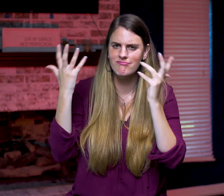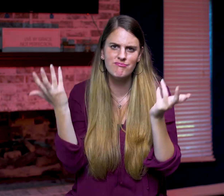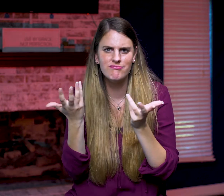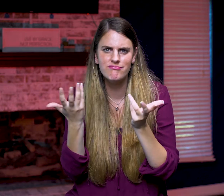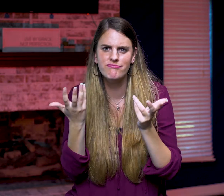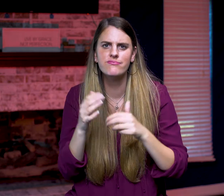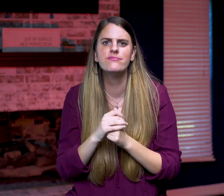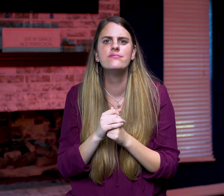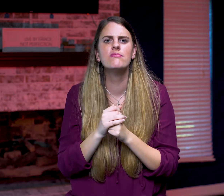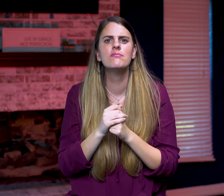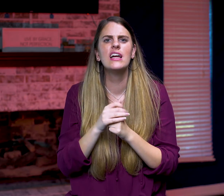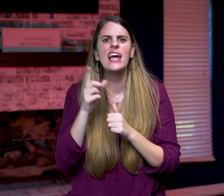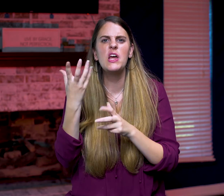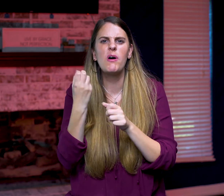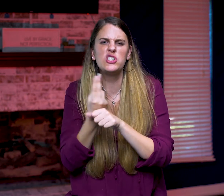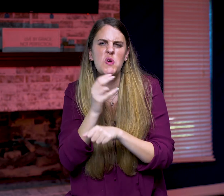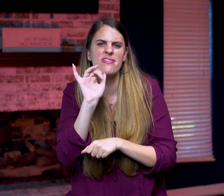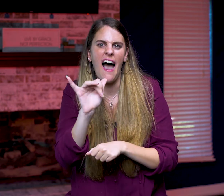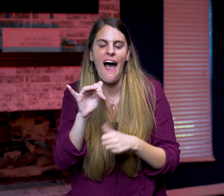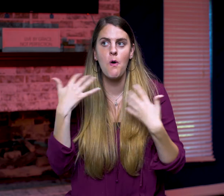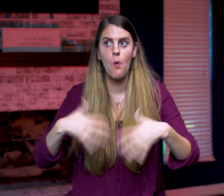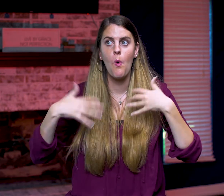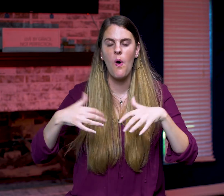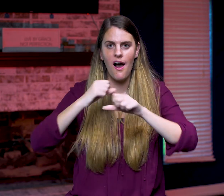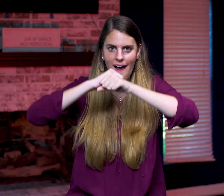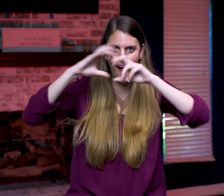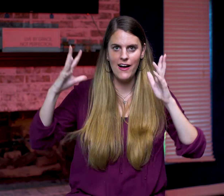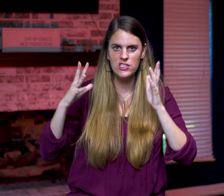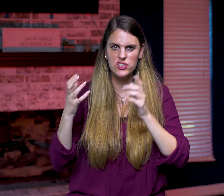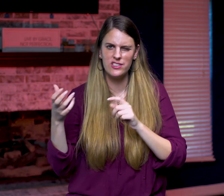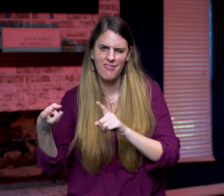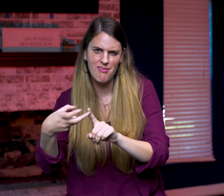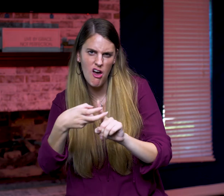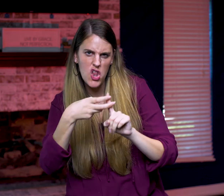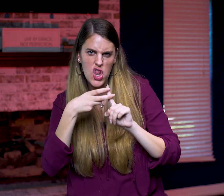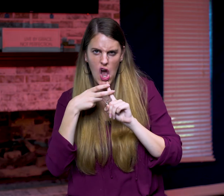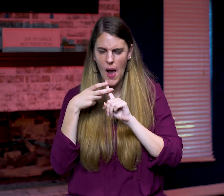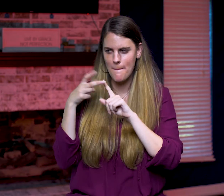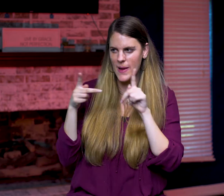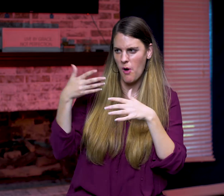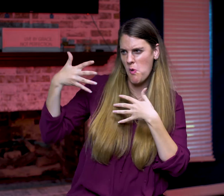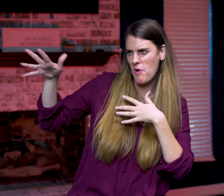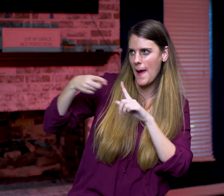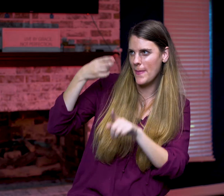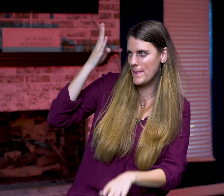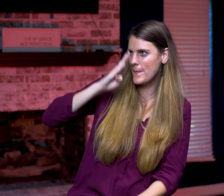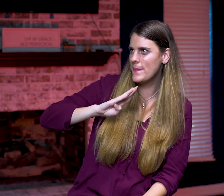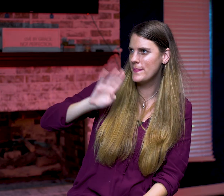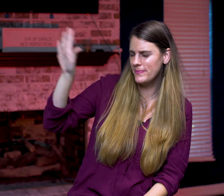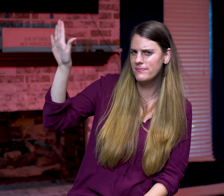and then uses that wow-factor to lure people away from YHWH.